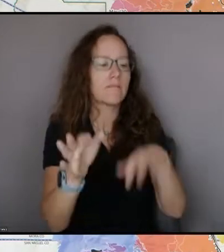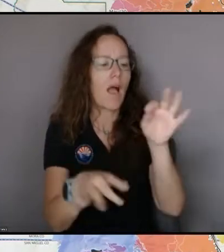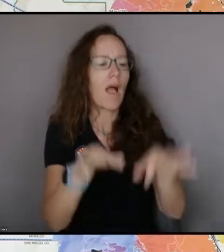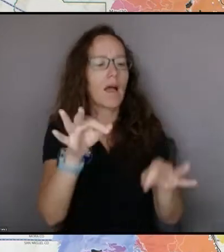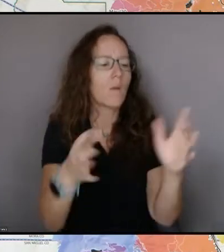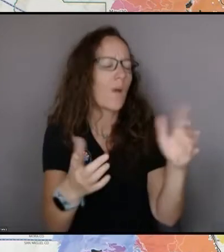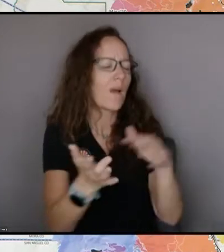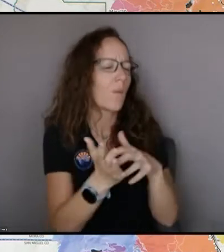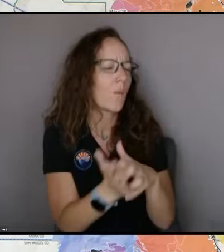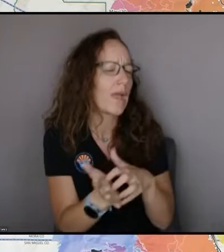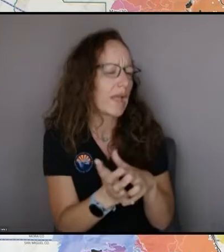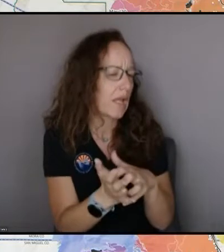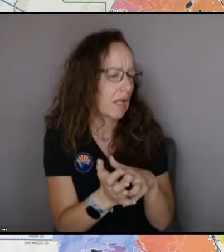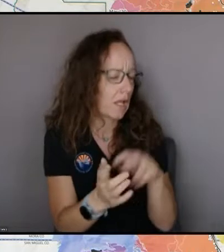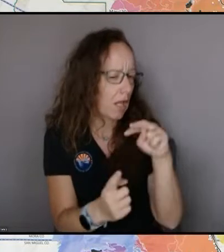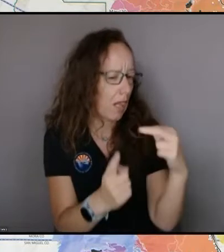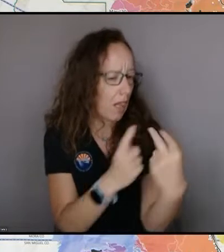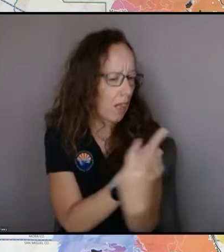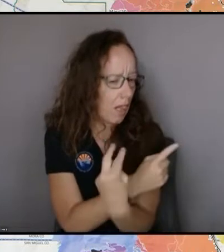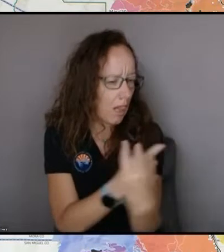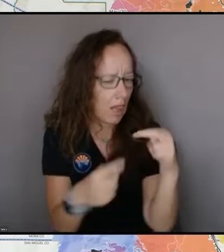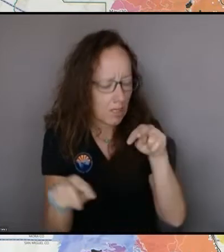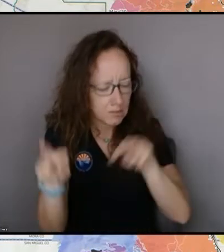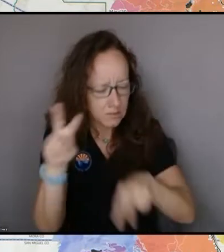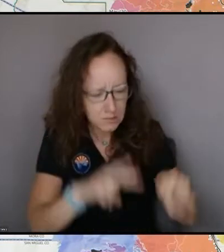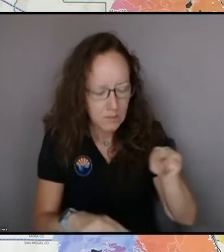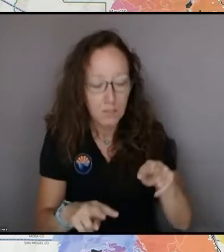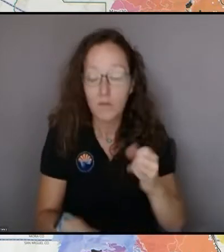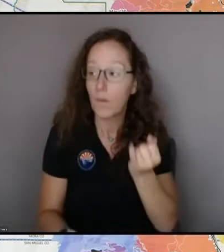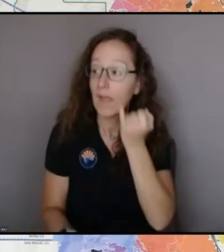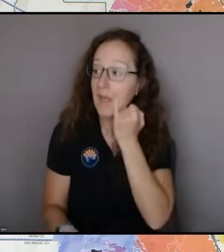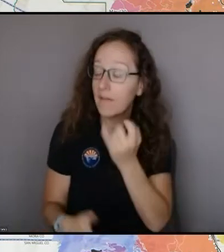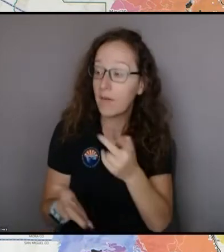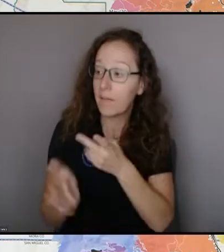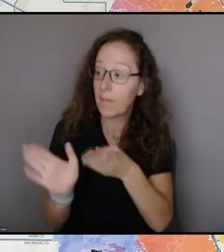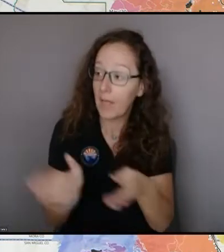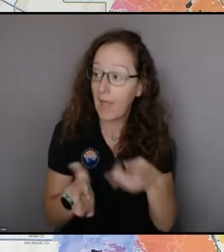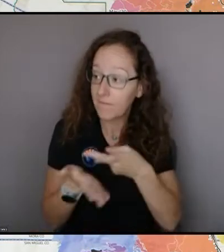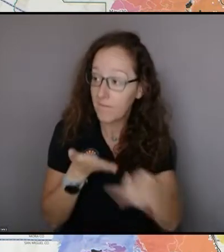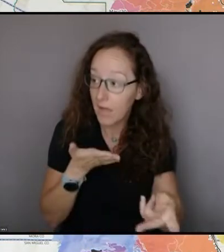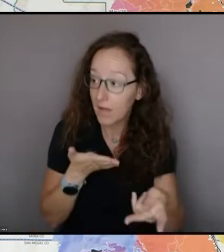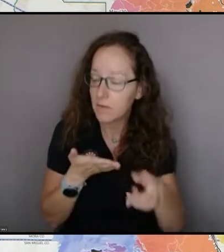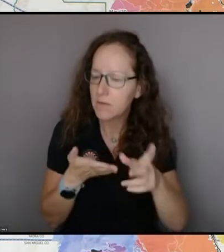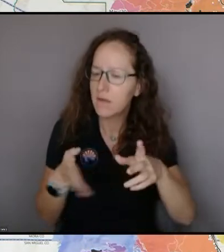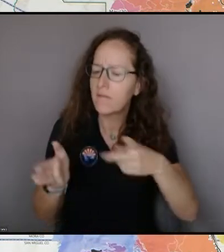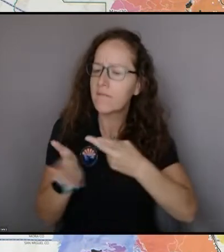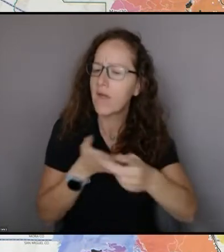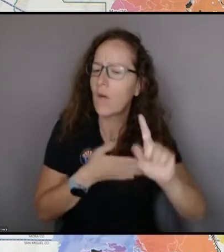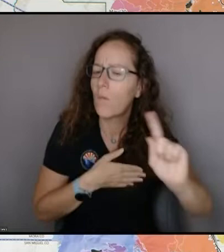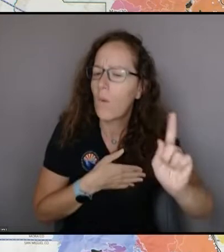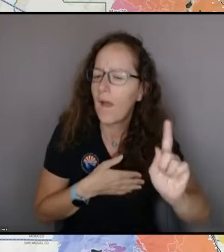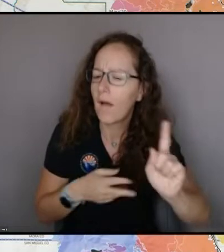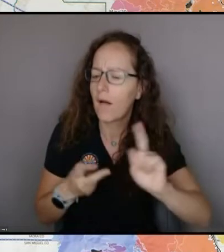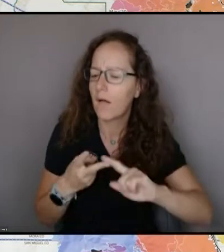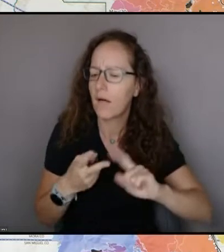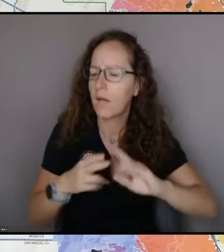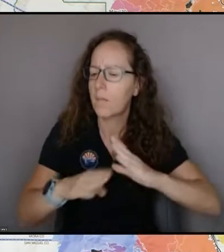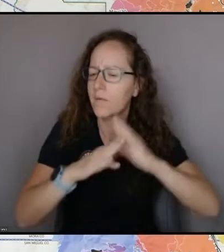and what can we do to prevent it?' So, if you're talking about like, you developed your PACE plan for your communication, for why you're going from point A to point B and where